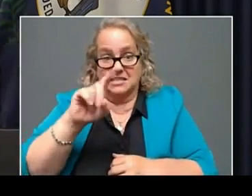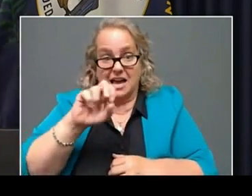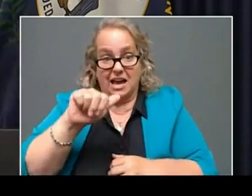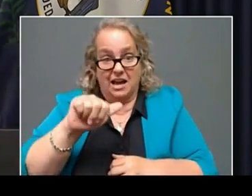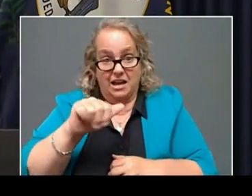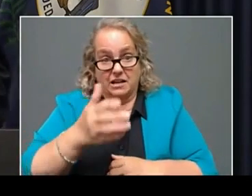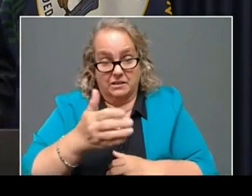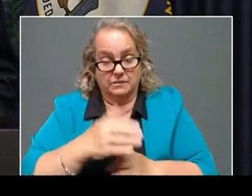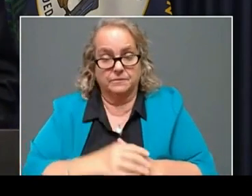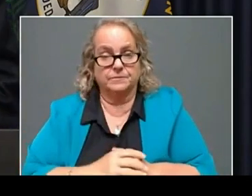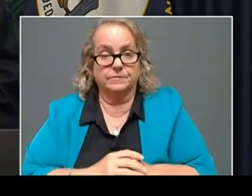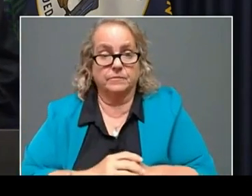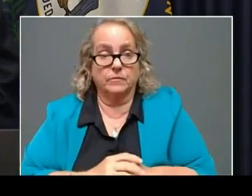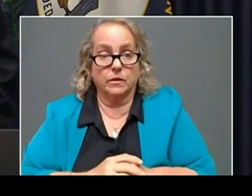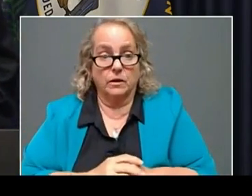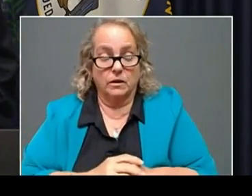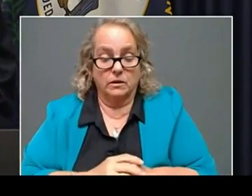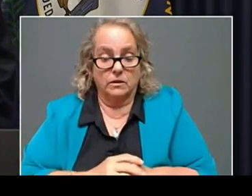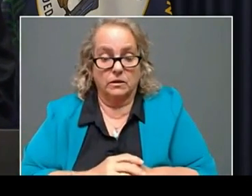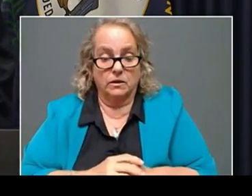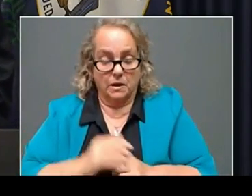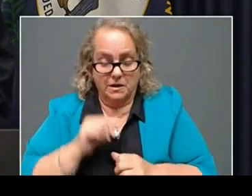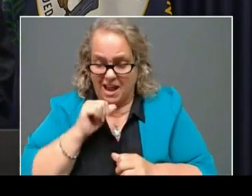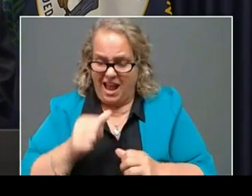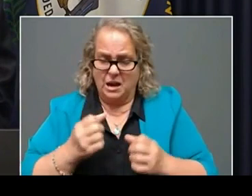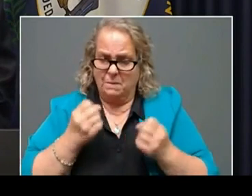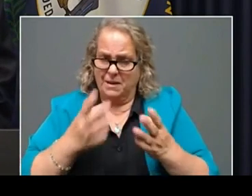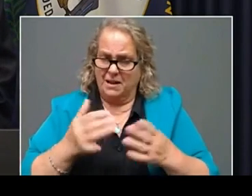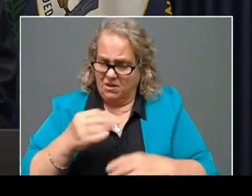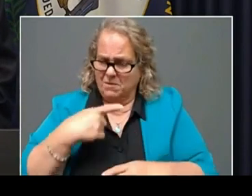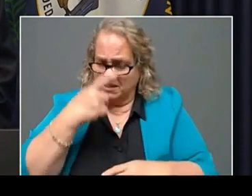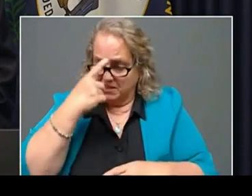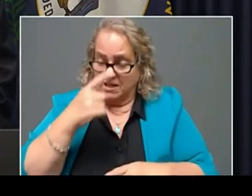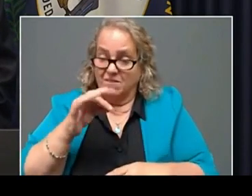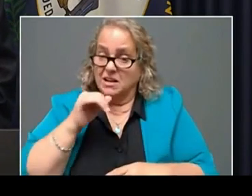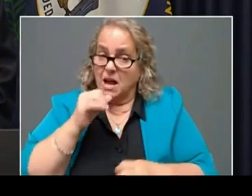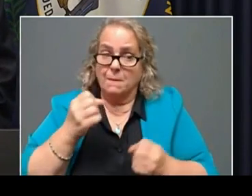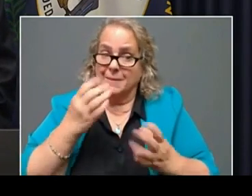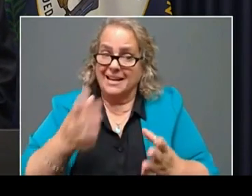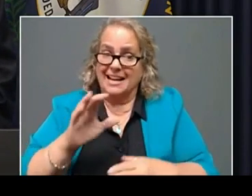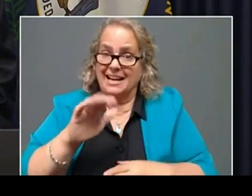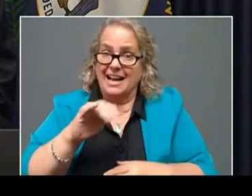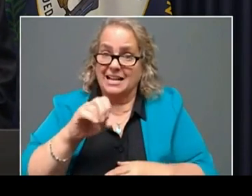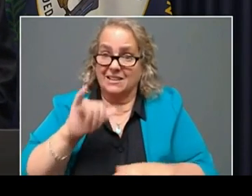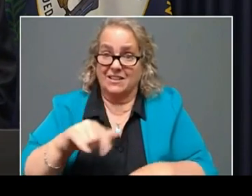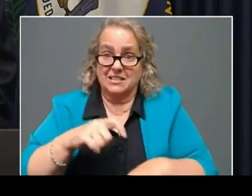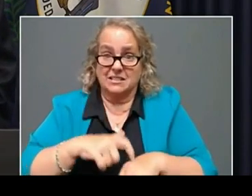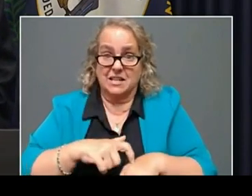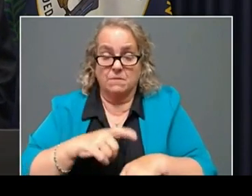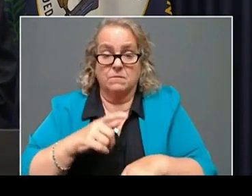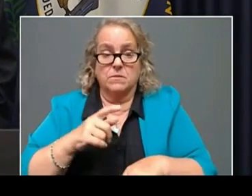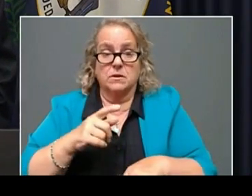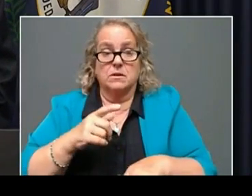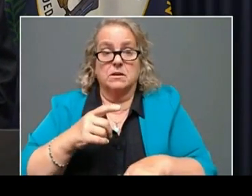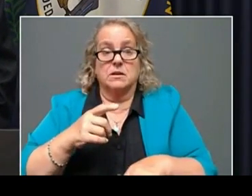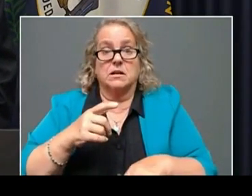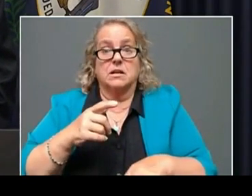wrong. Not a lot of these cases at this time are being run through test to see if it is the very internet which leads to some of the undercounts. Where are